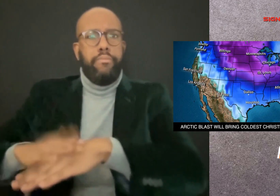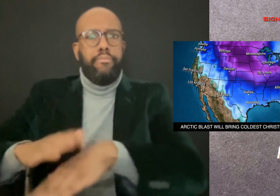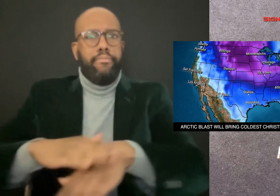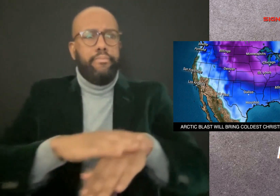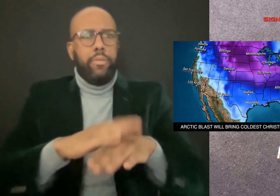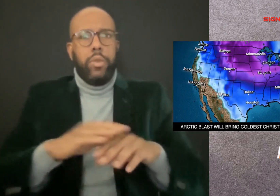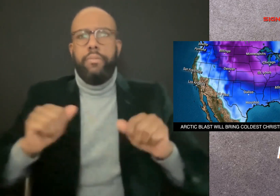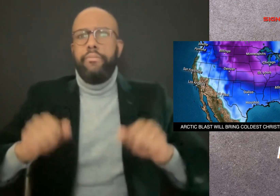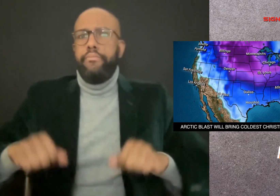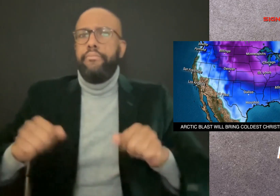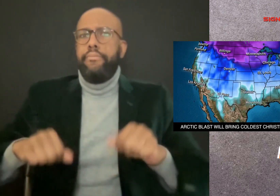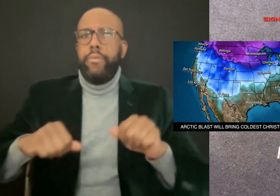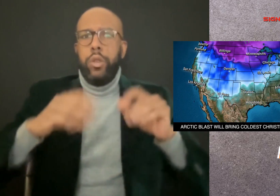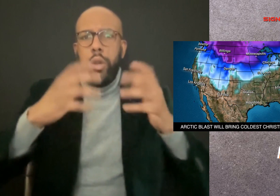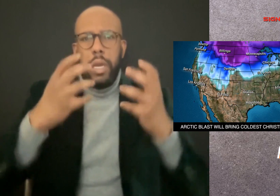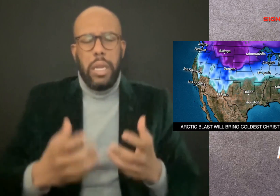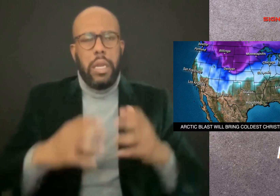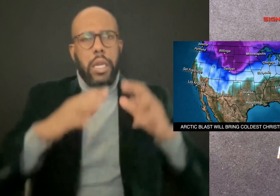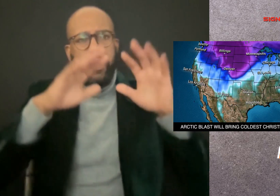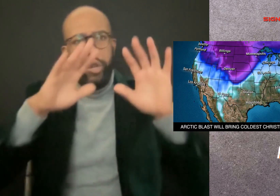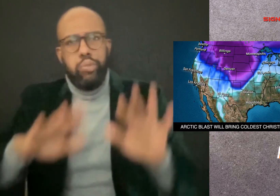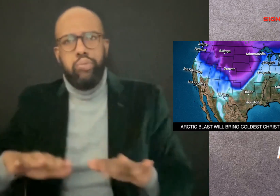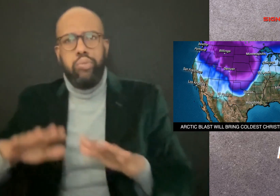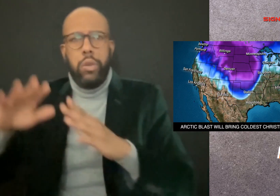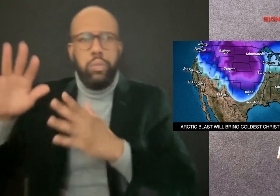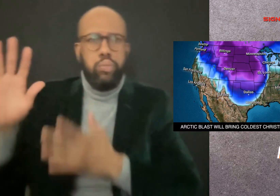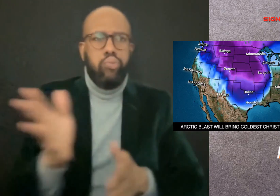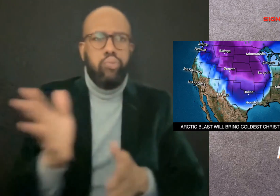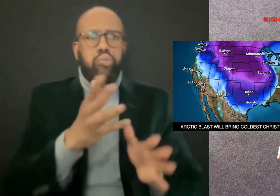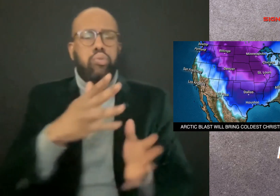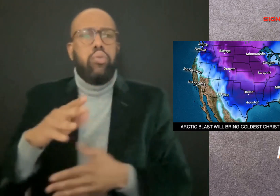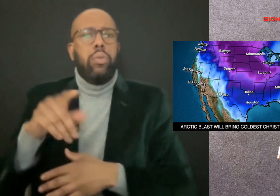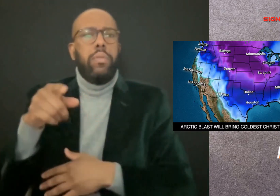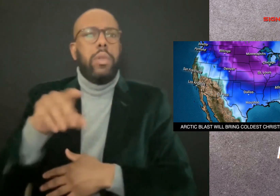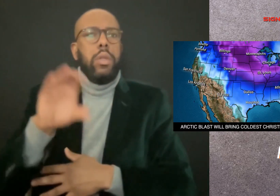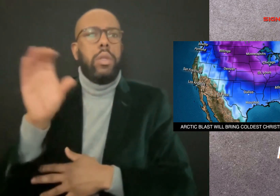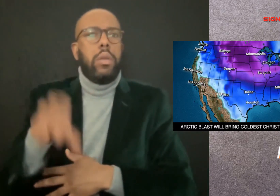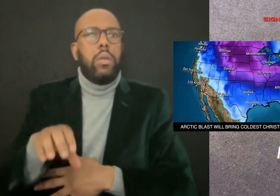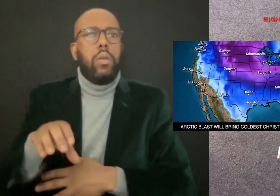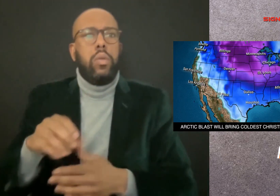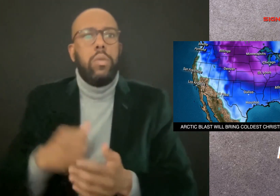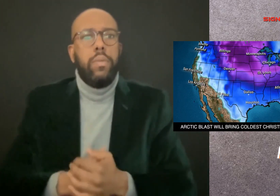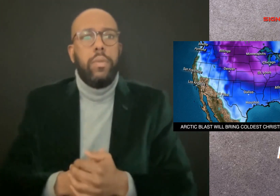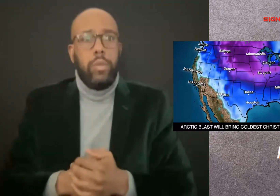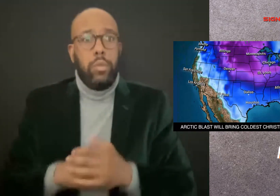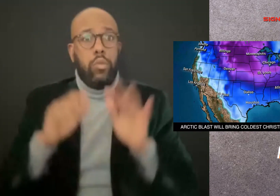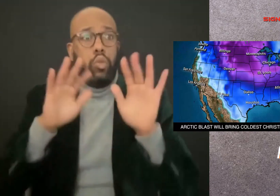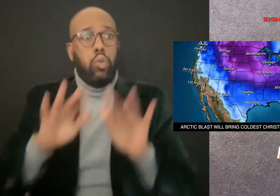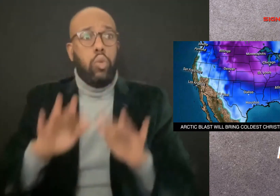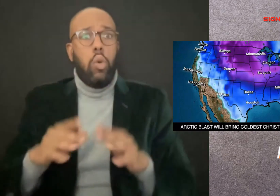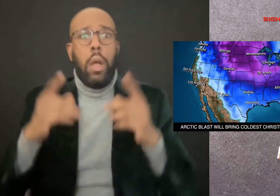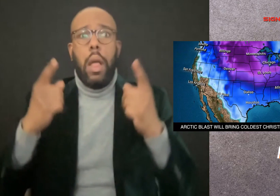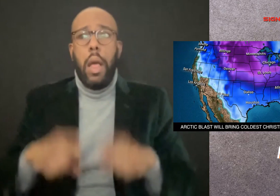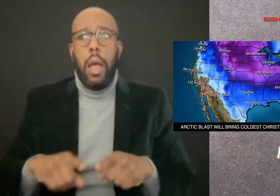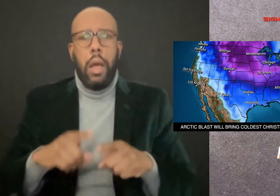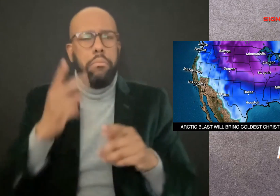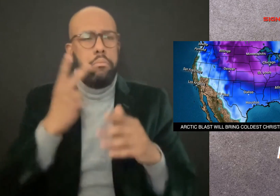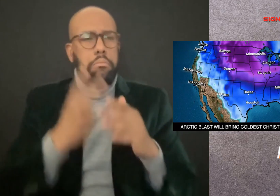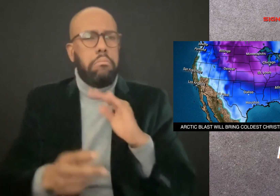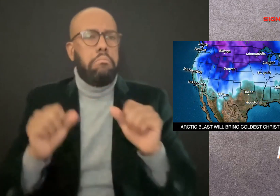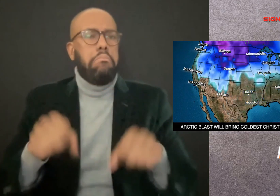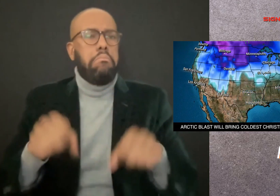the National Weather Service warns of the potential for a blizzard in Chicago snow is